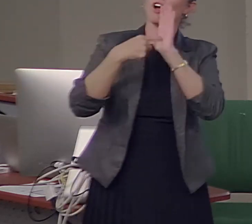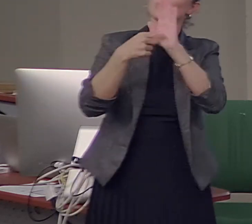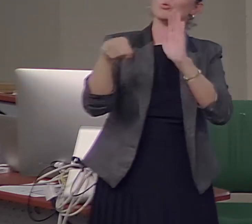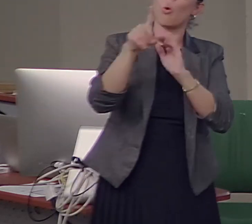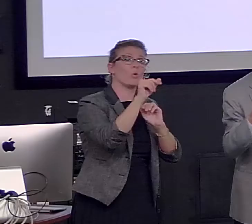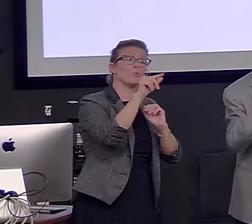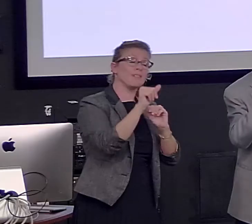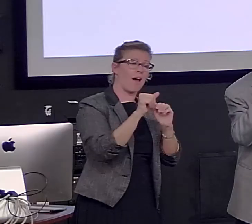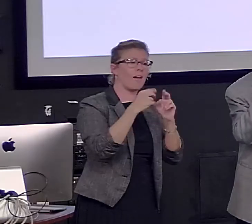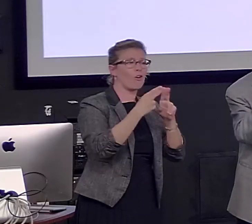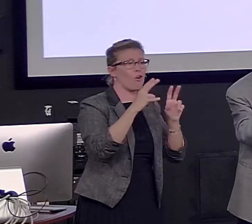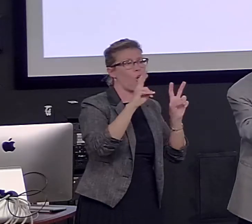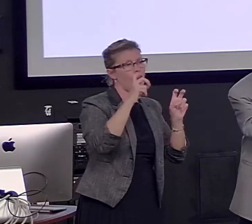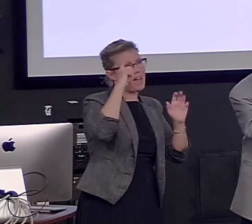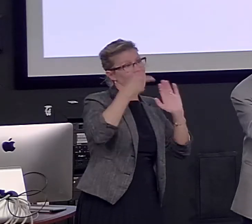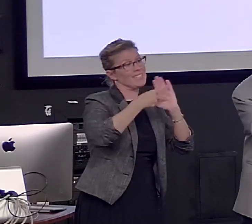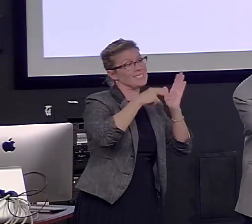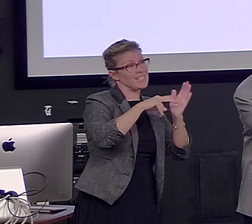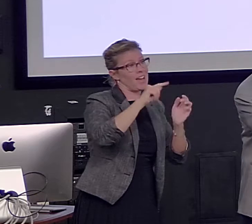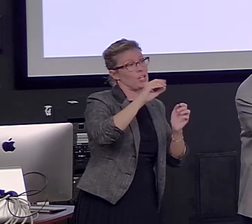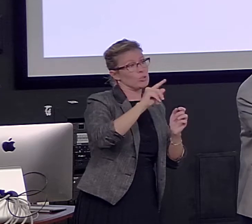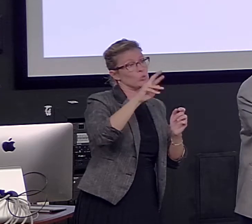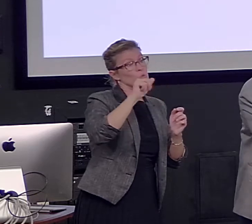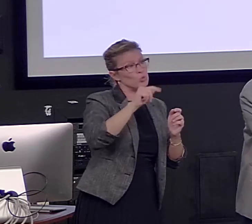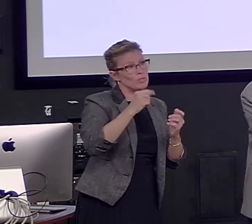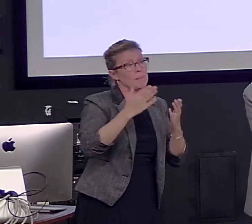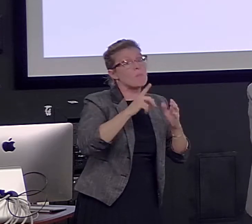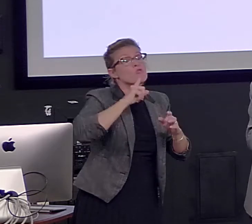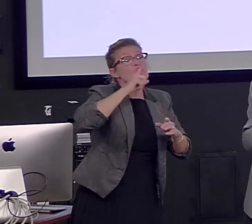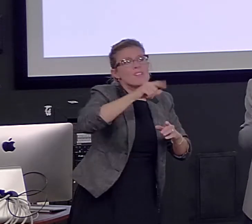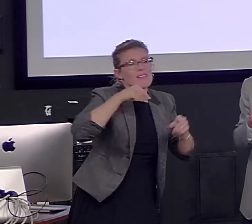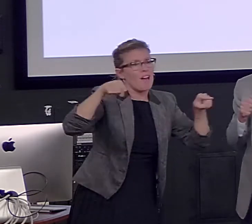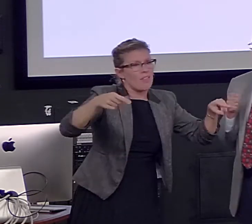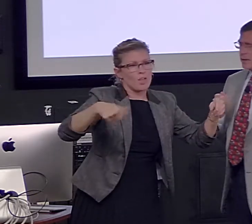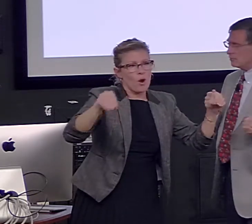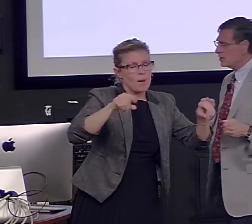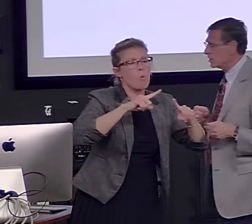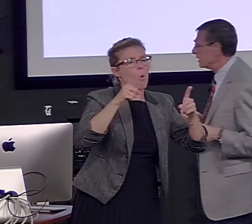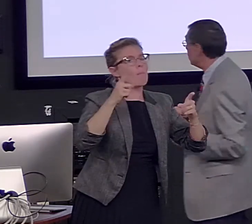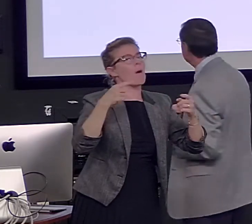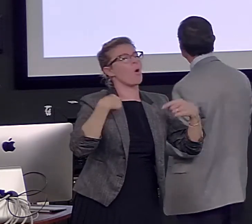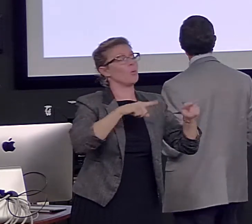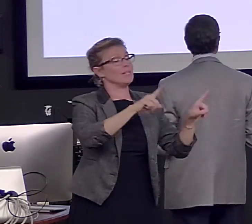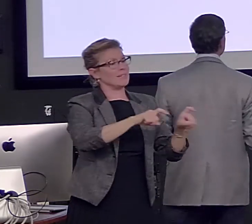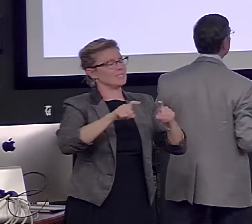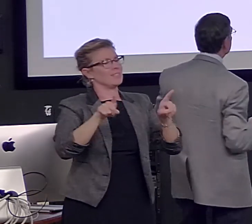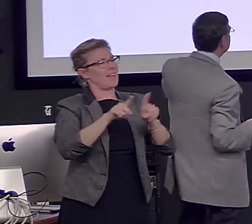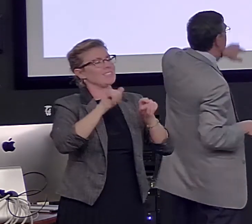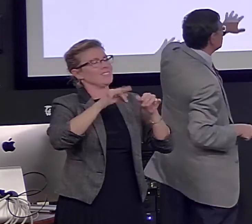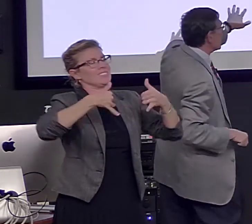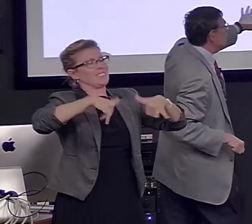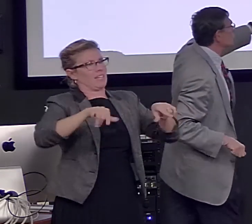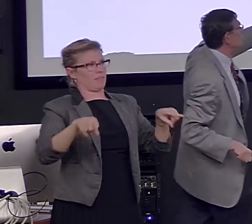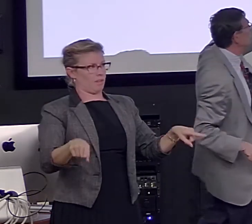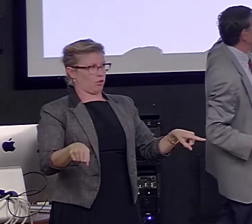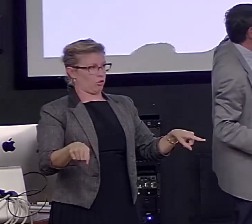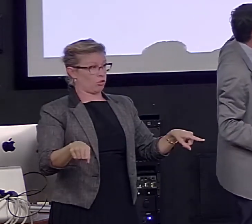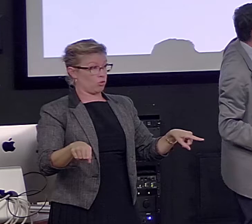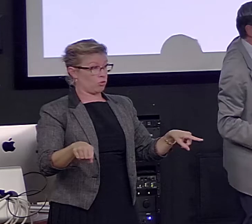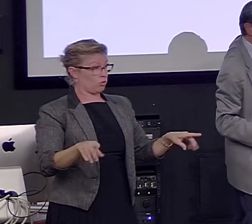it's as if they still existed in the same groups that they had been originally randomized to. So this answers the first question.